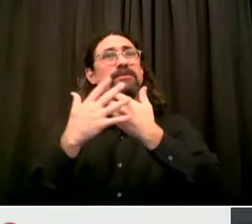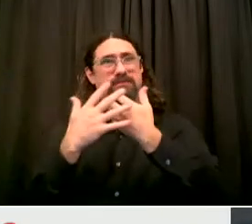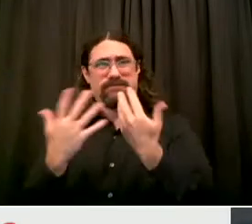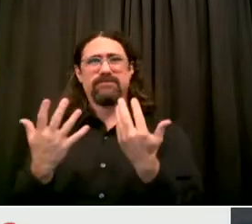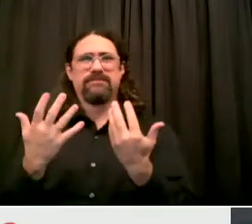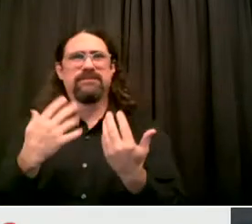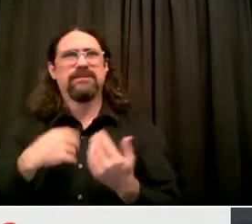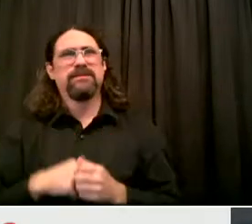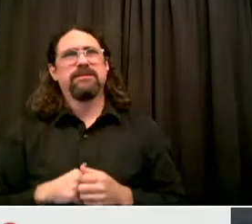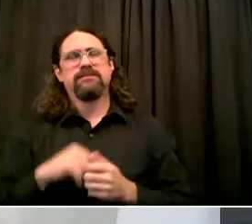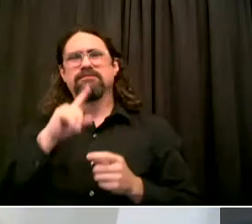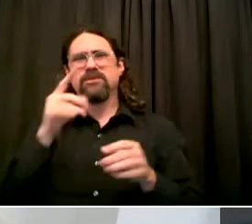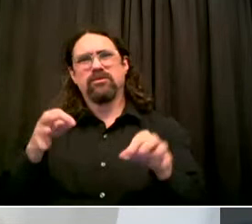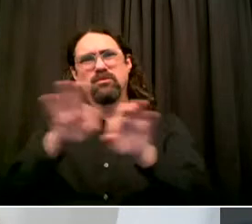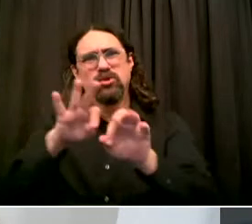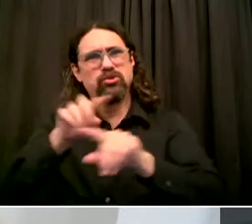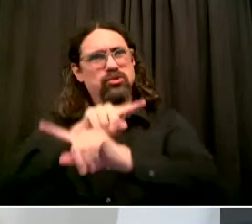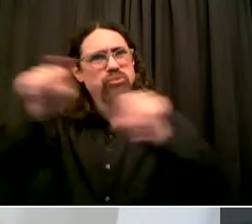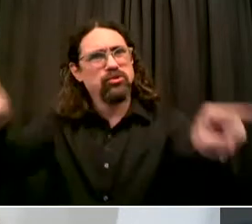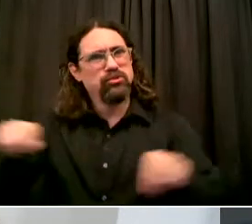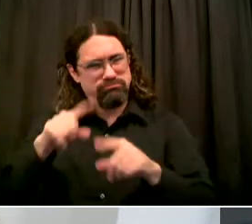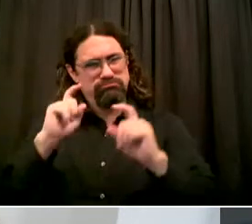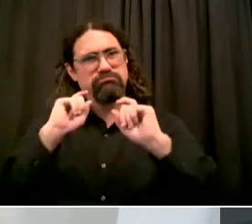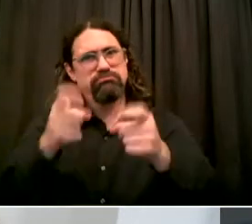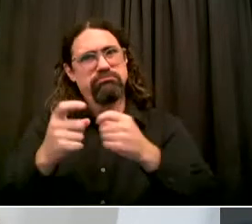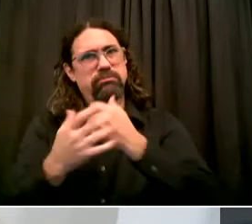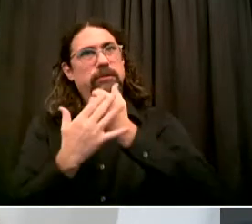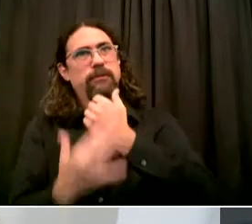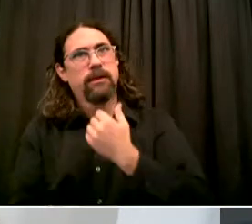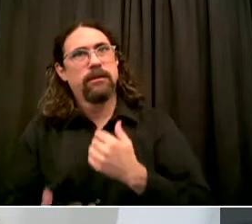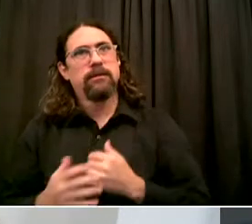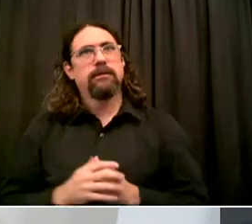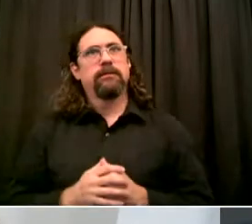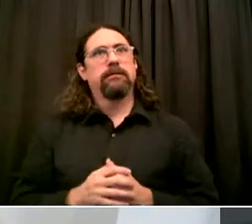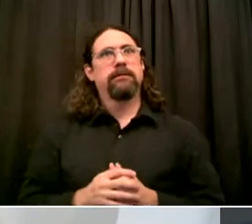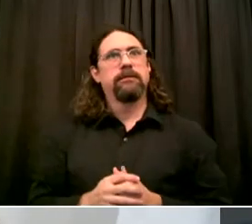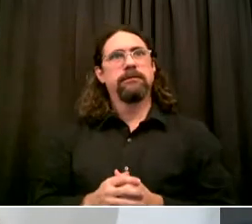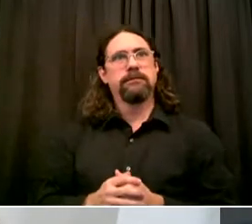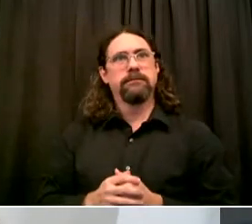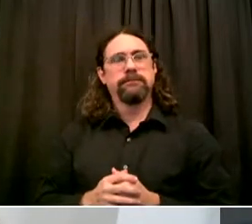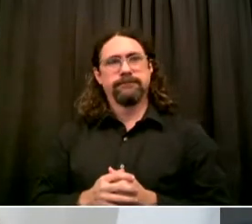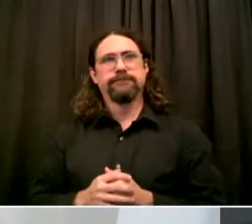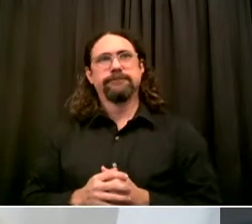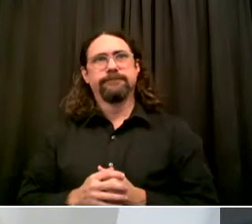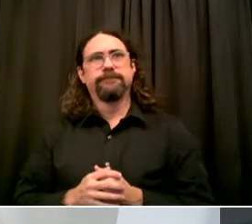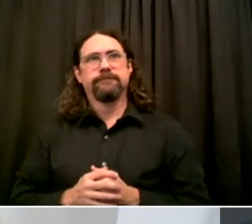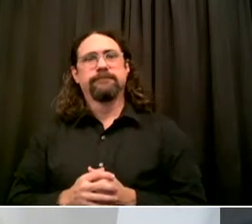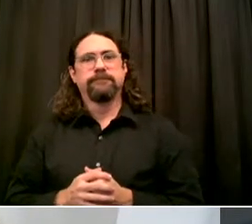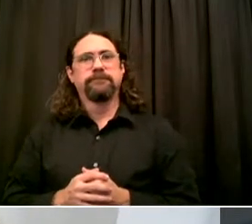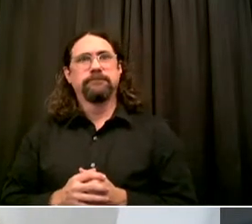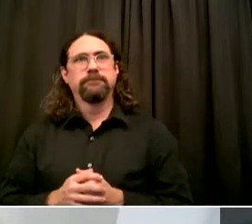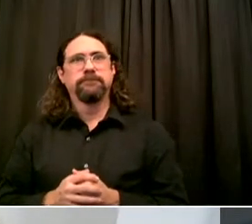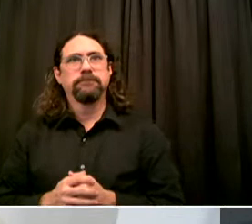FROM NEW YORKERS WHO SAY WHAT CAN I DO TO HELP, ATWH C C ANI DO TO CONTRIBUTE. FOR THOSE WHO